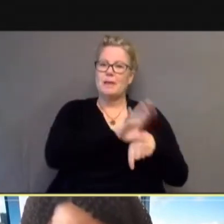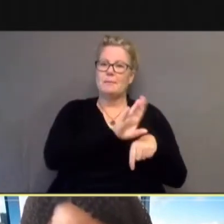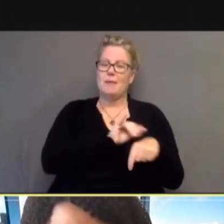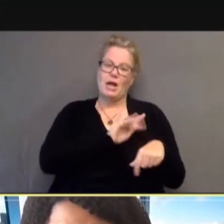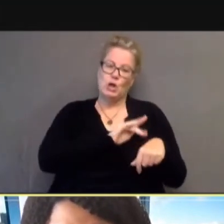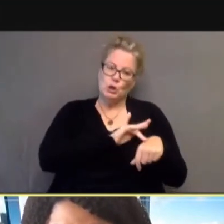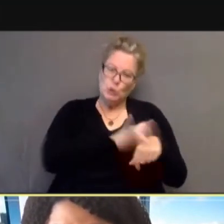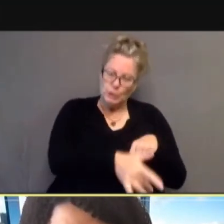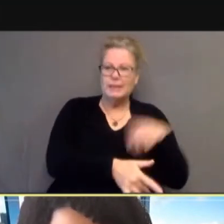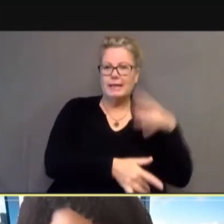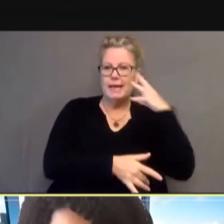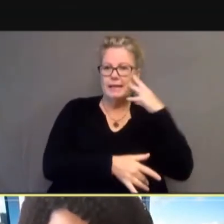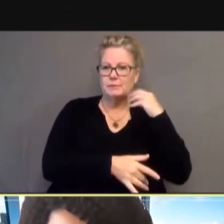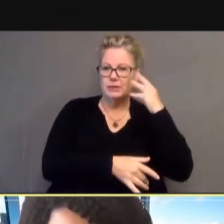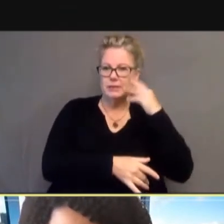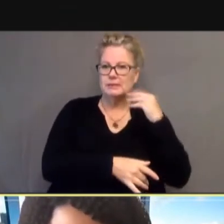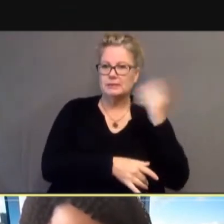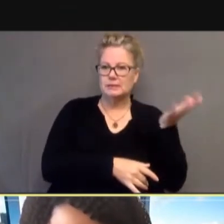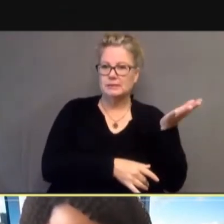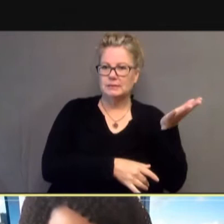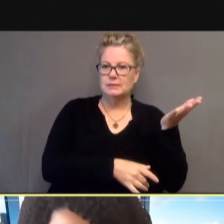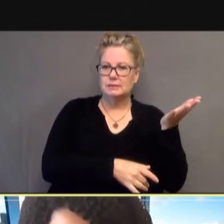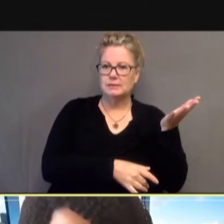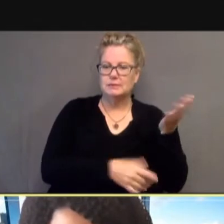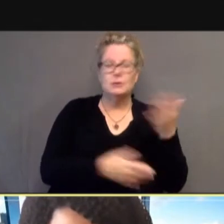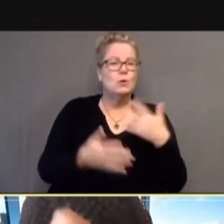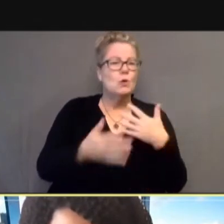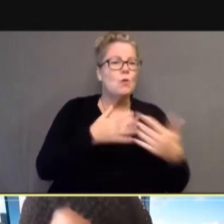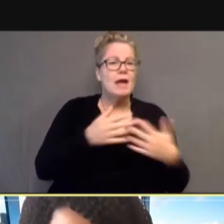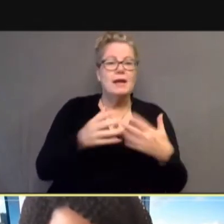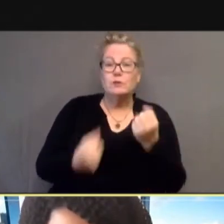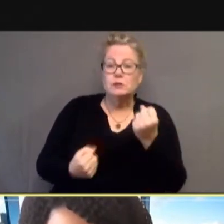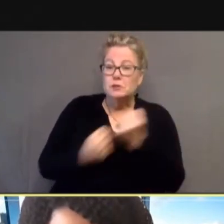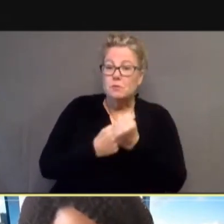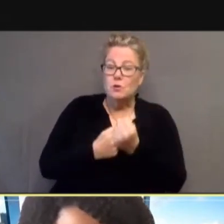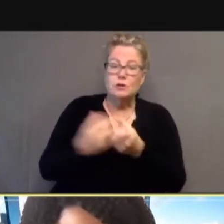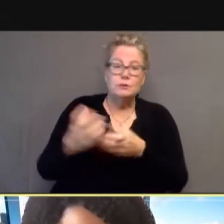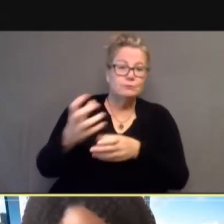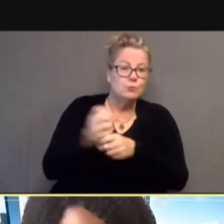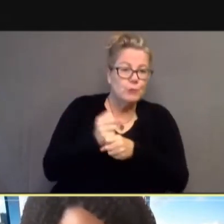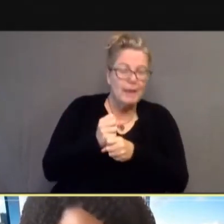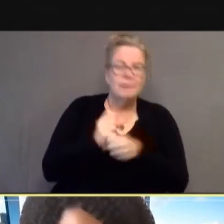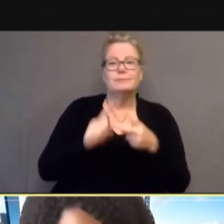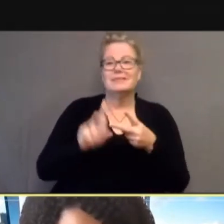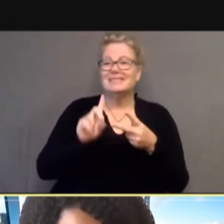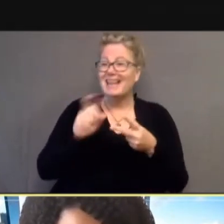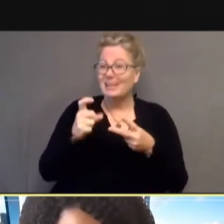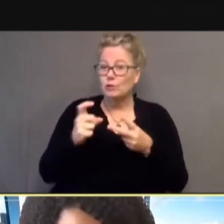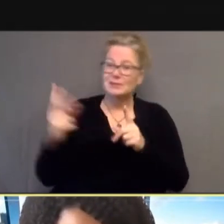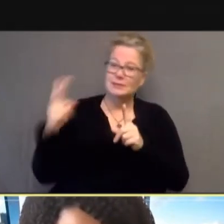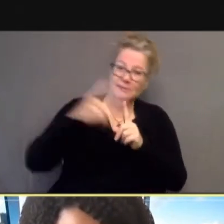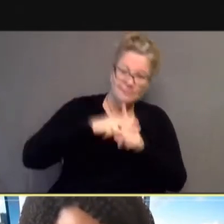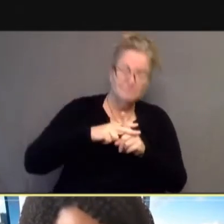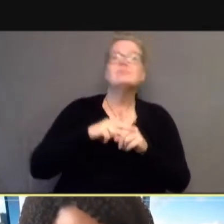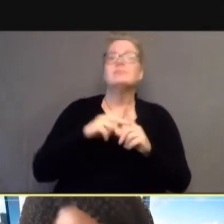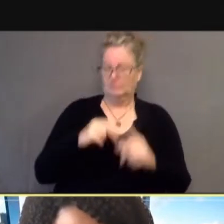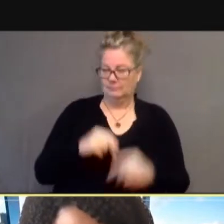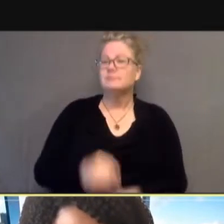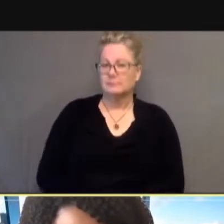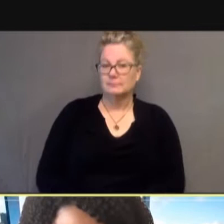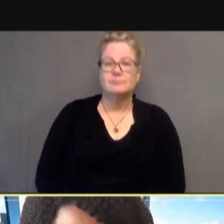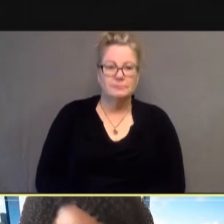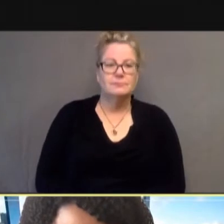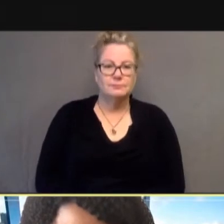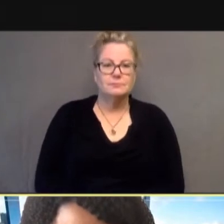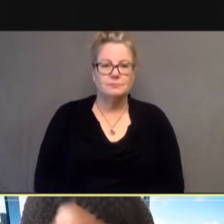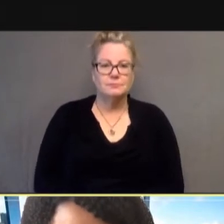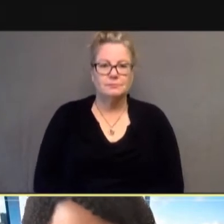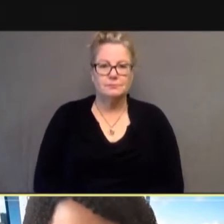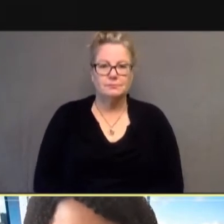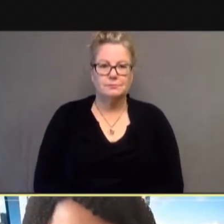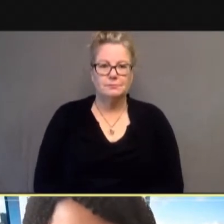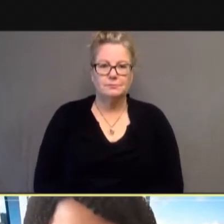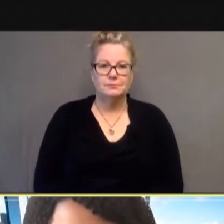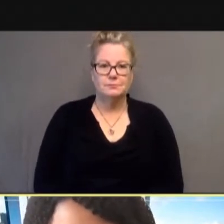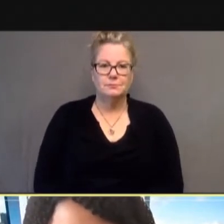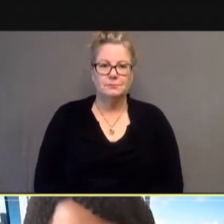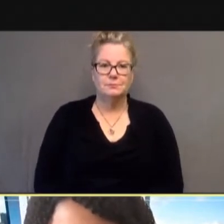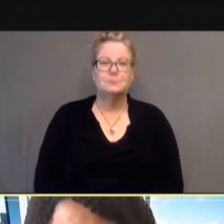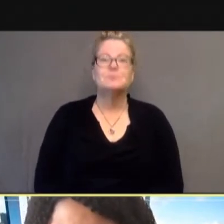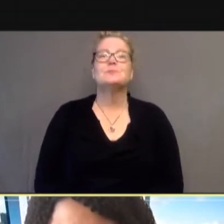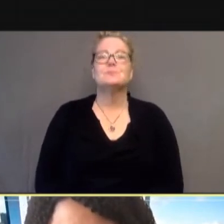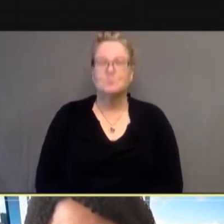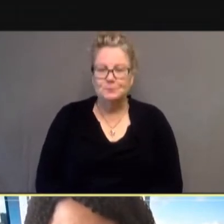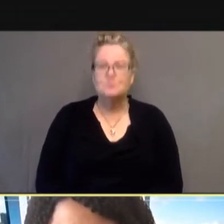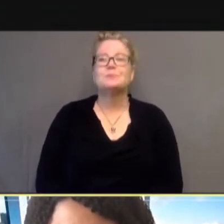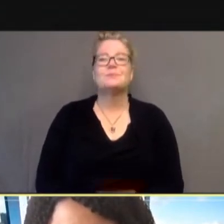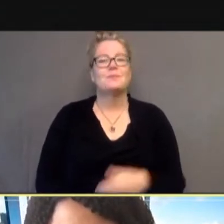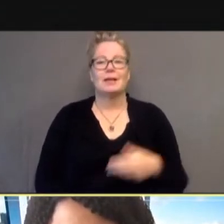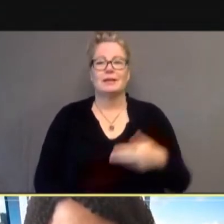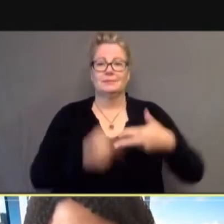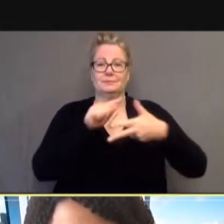on, the support you received, the diagnoses that you receive and so on. So these are the